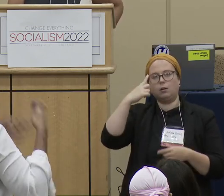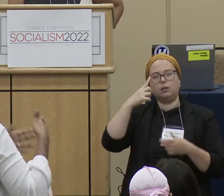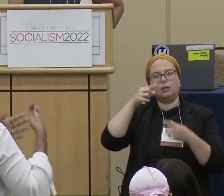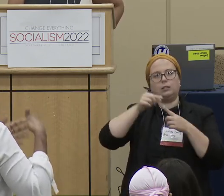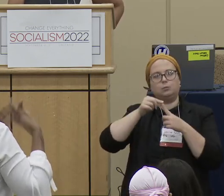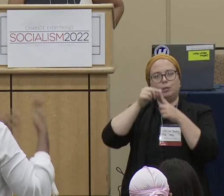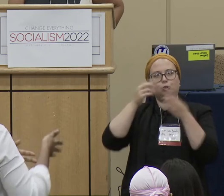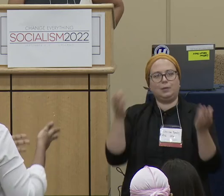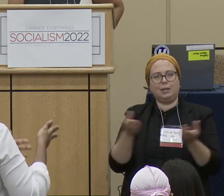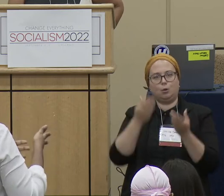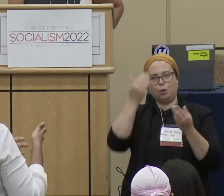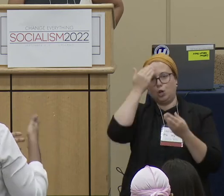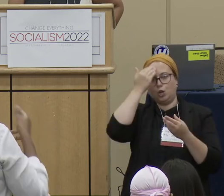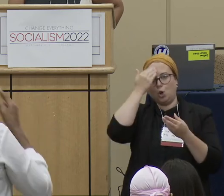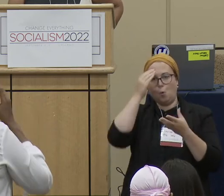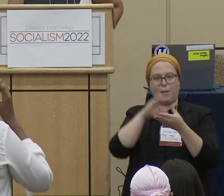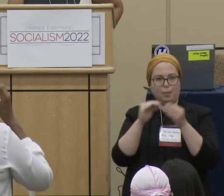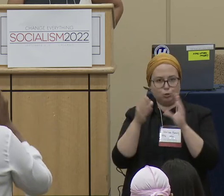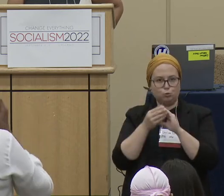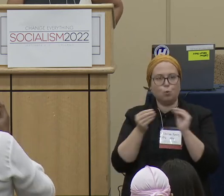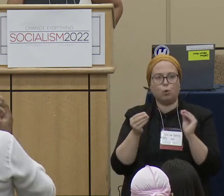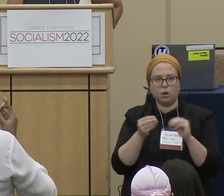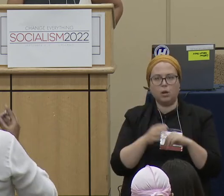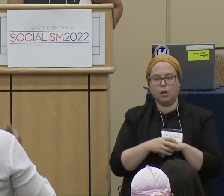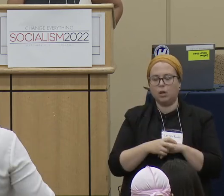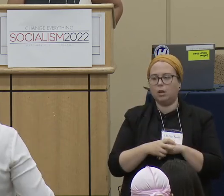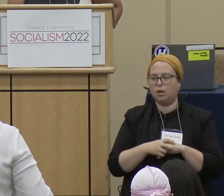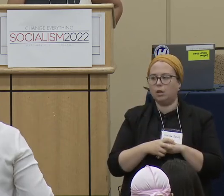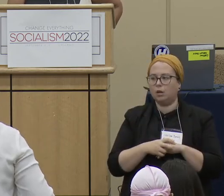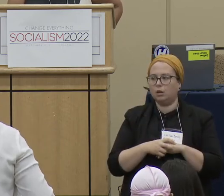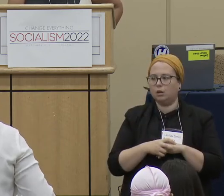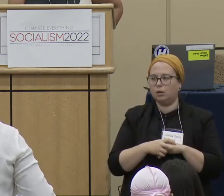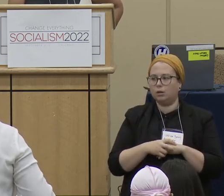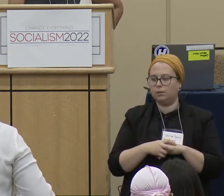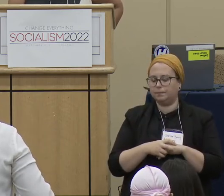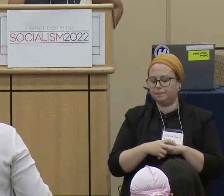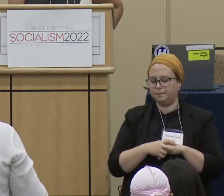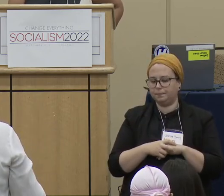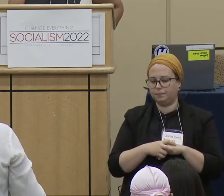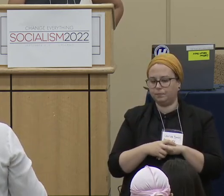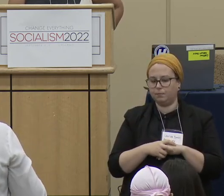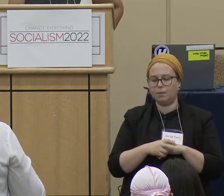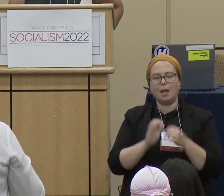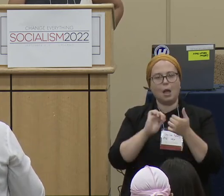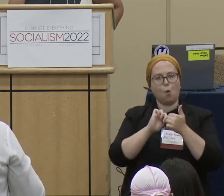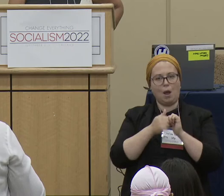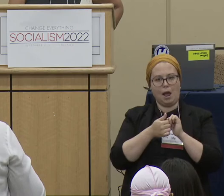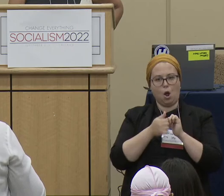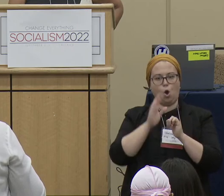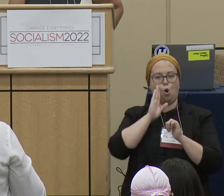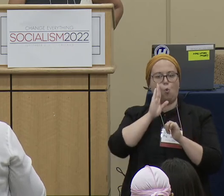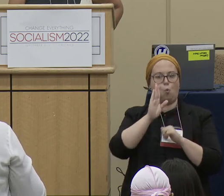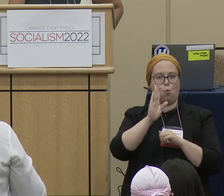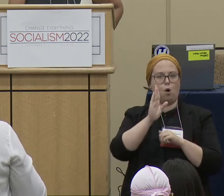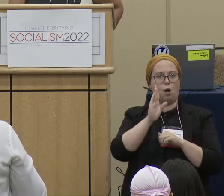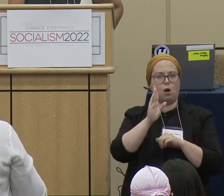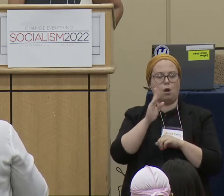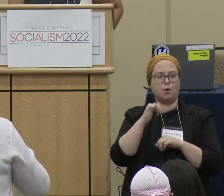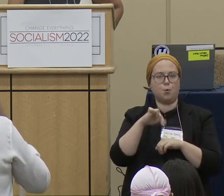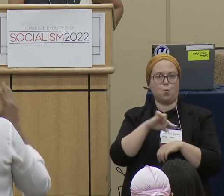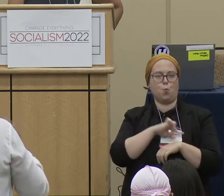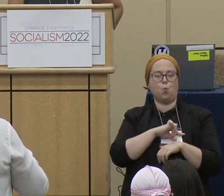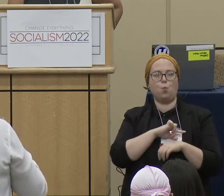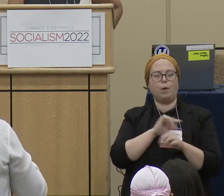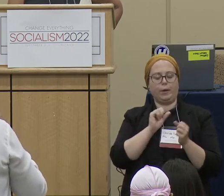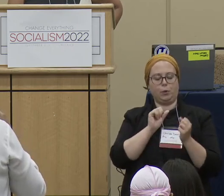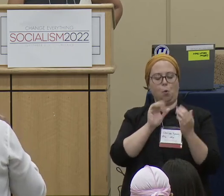my mind. Especially being here and knowing --